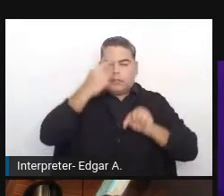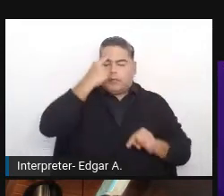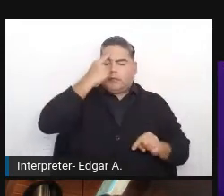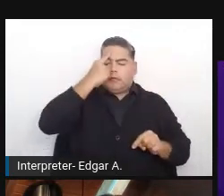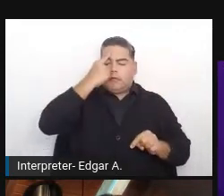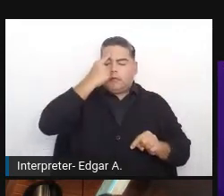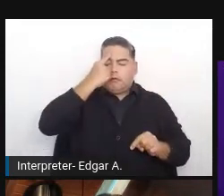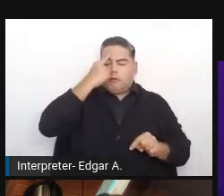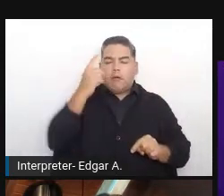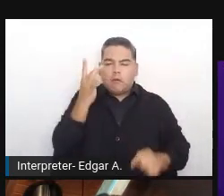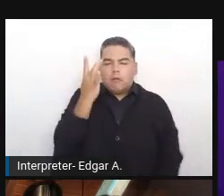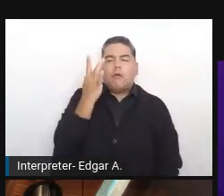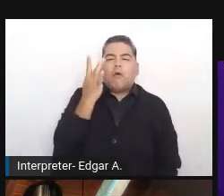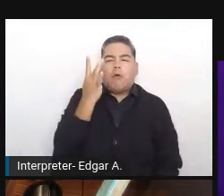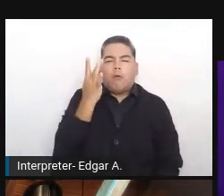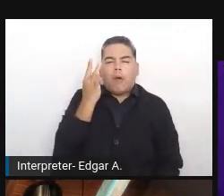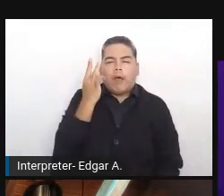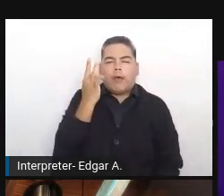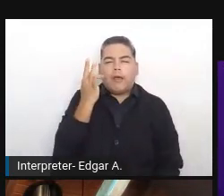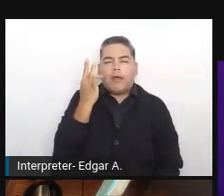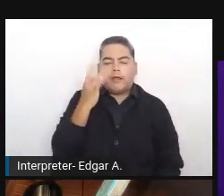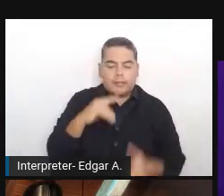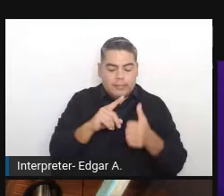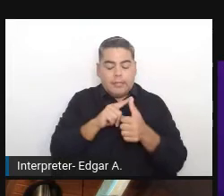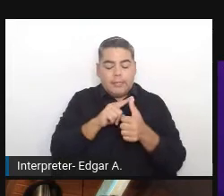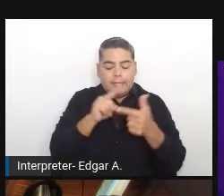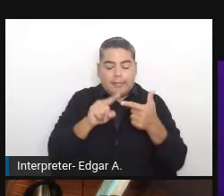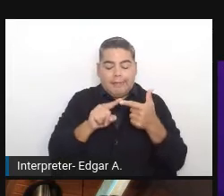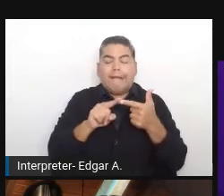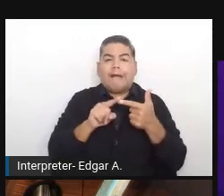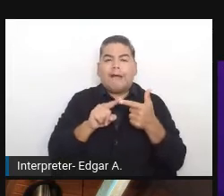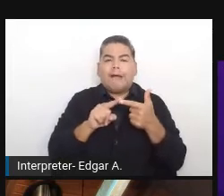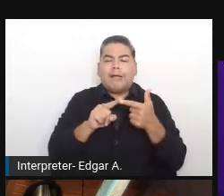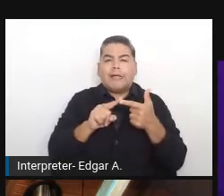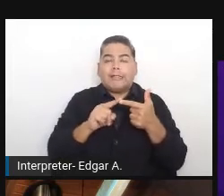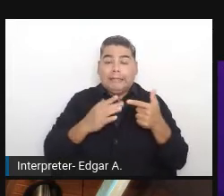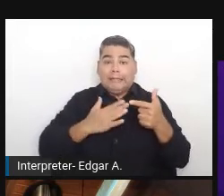How can you build the form to meet not only your needs but also your users' needs?